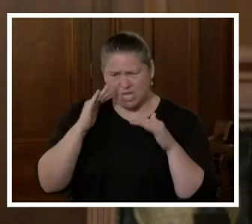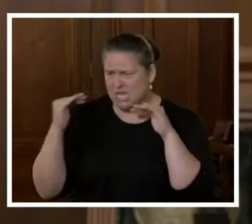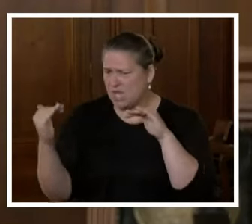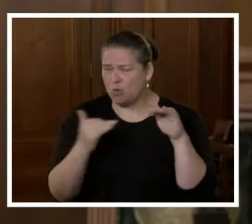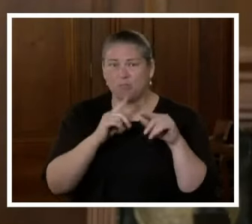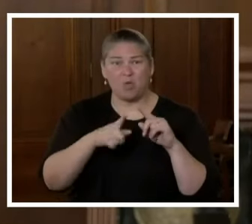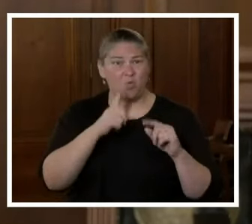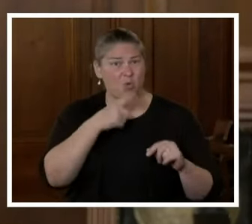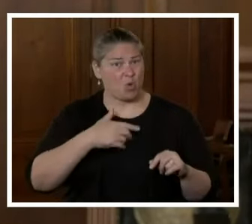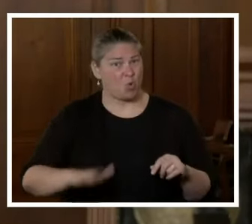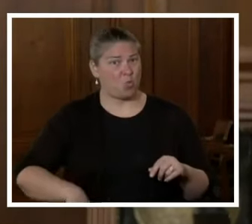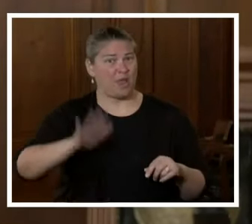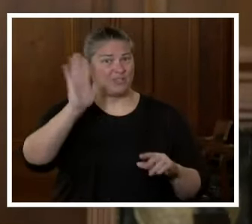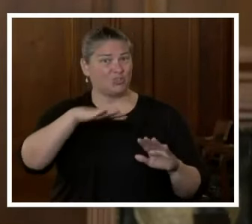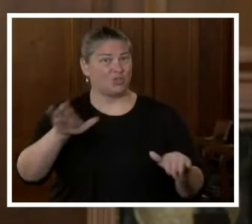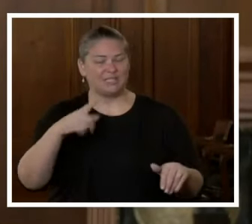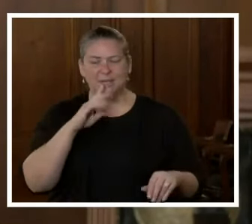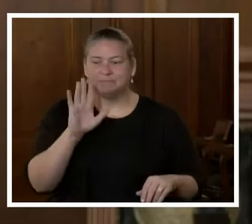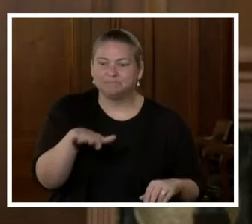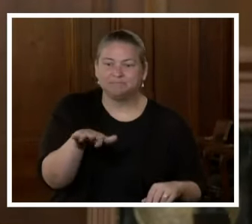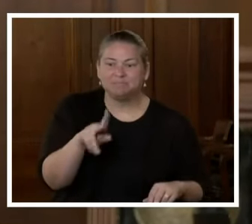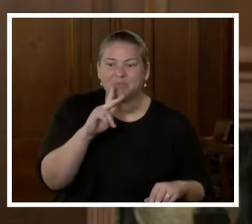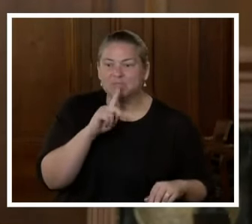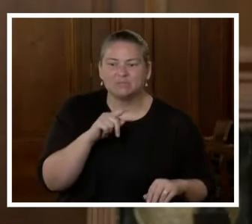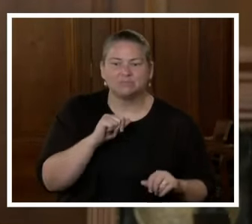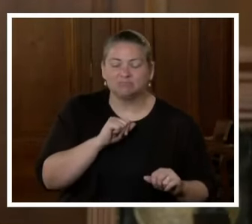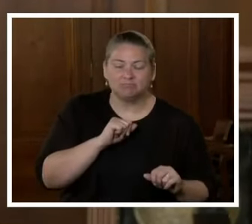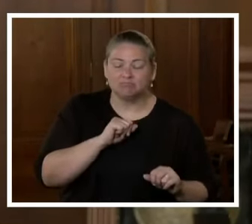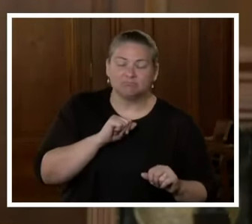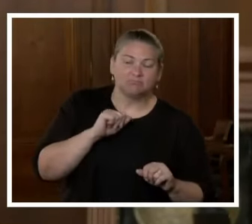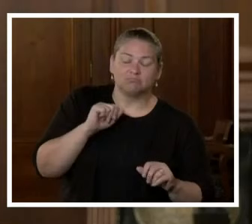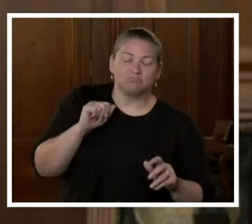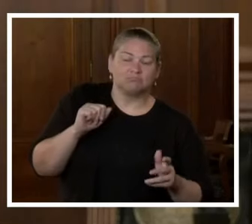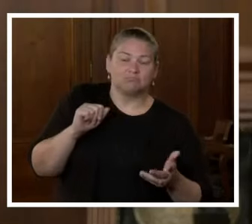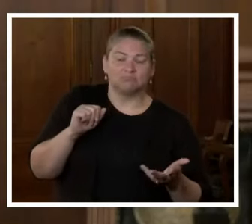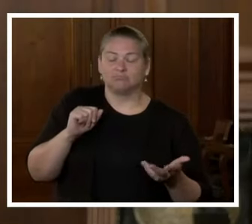AFTER THE CORONAVIRUS, MAYBE IT'S REBUILDING A LITTLE BIT OF